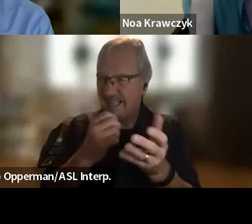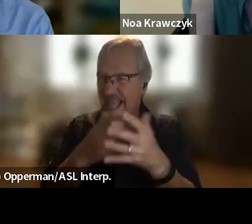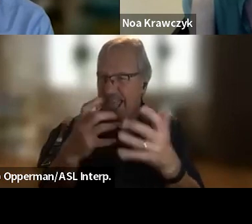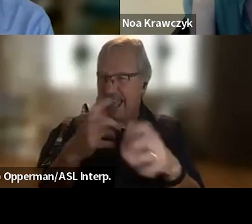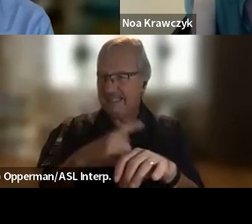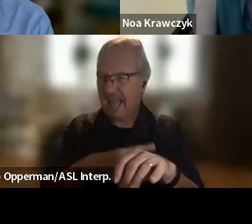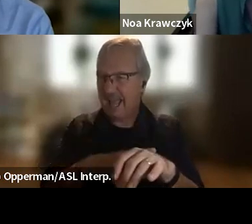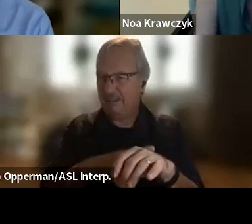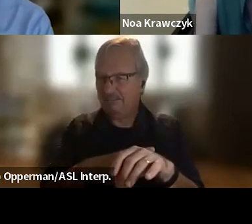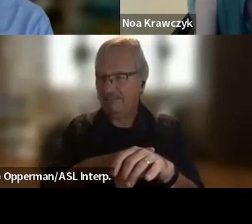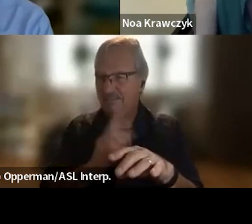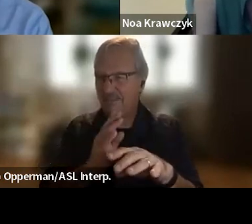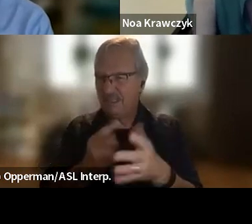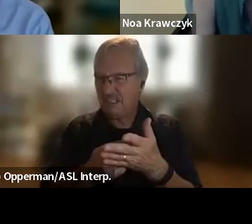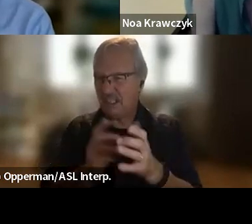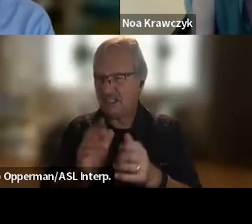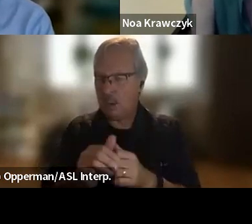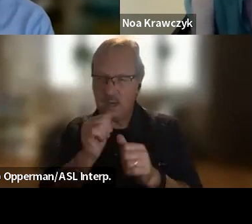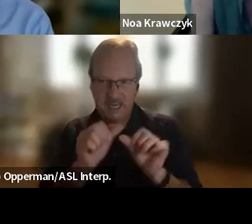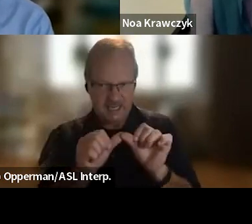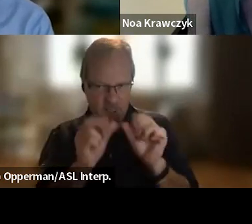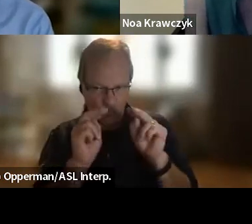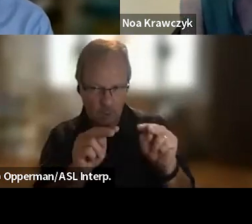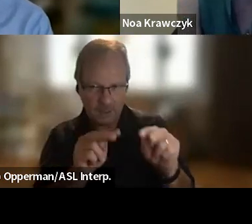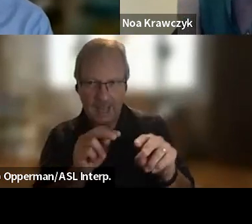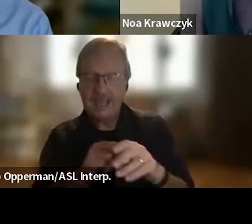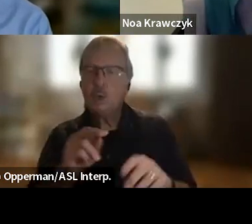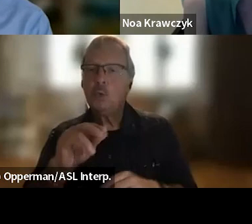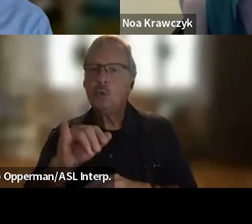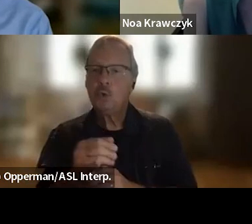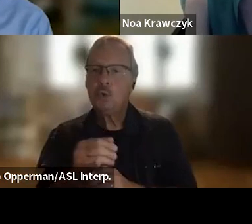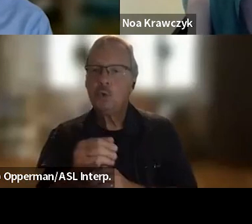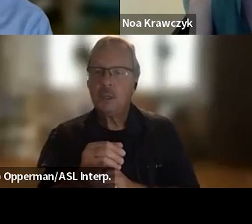We didn't continue looking at this specifically in New Jersey, and we're definitely continuing to collaborate,